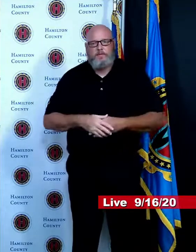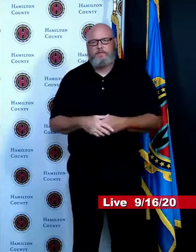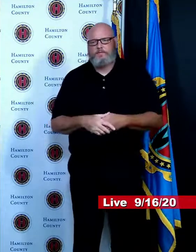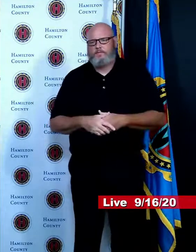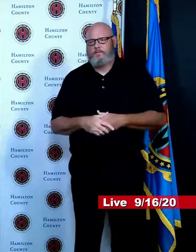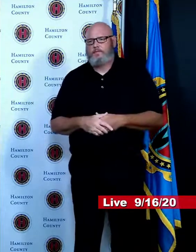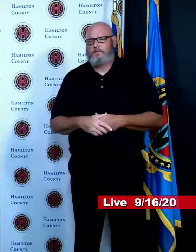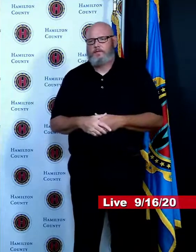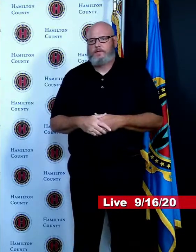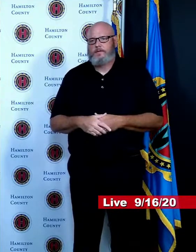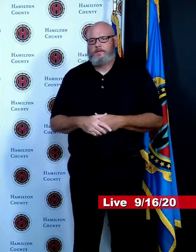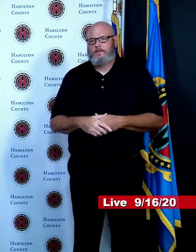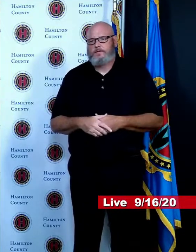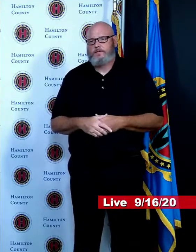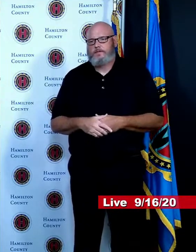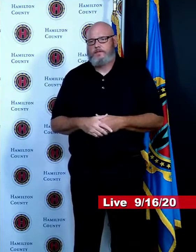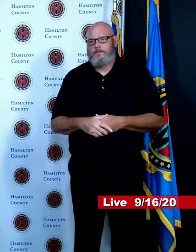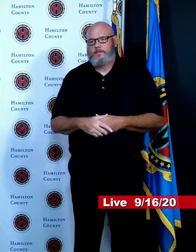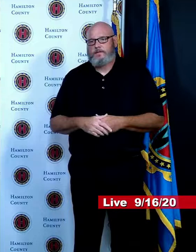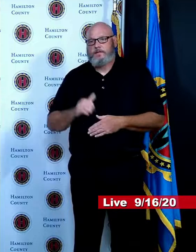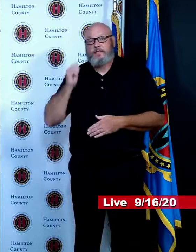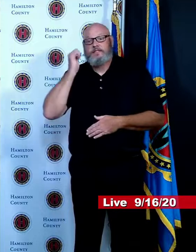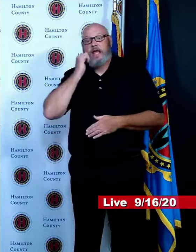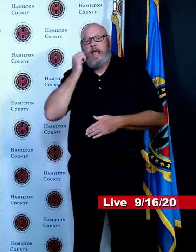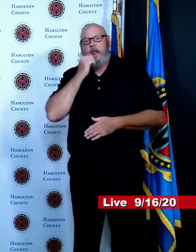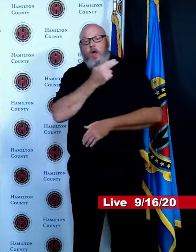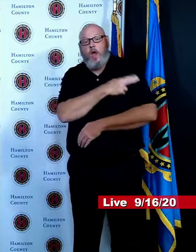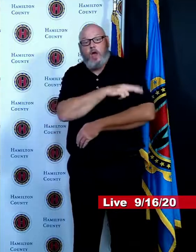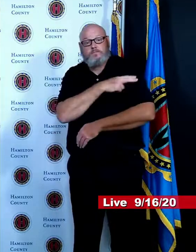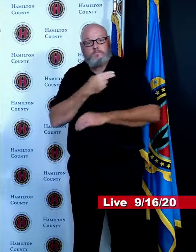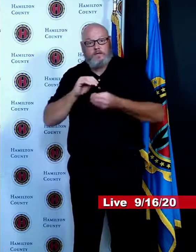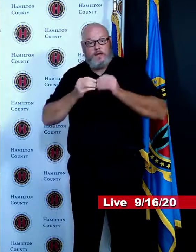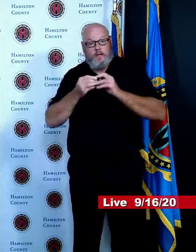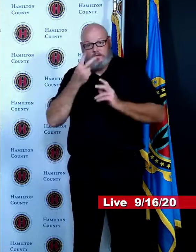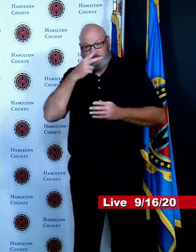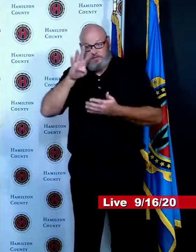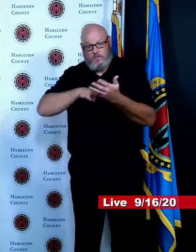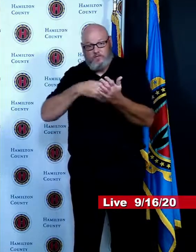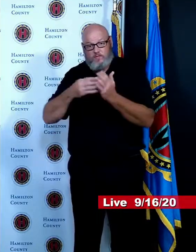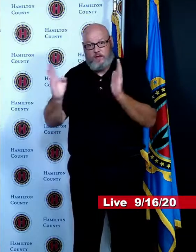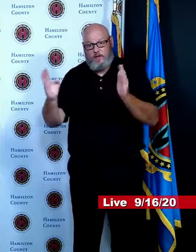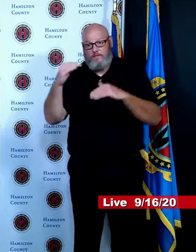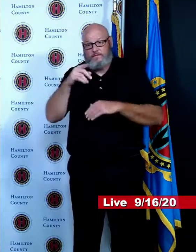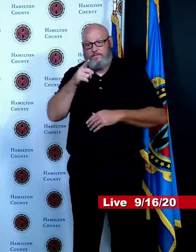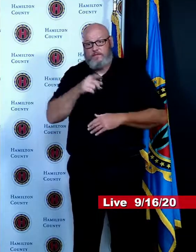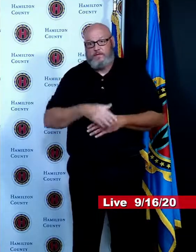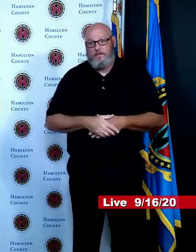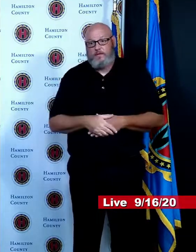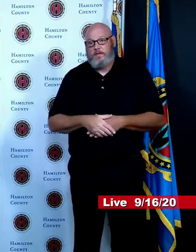given time and the death rate and so we have